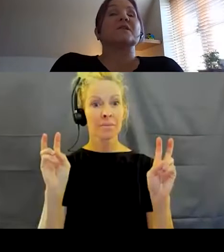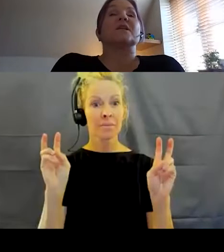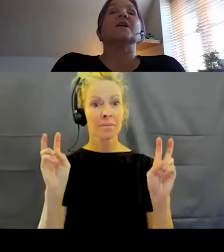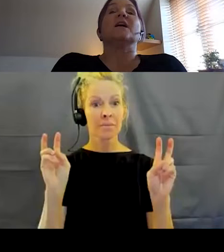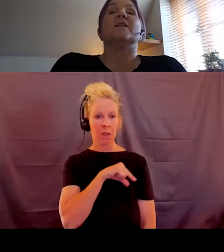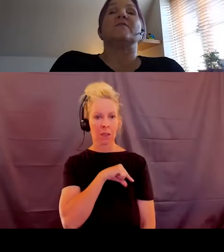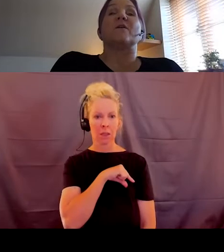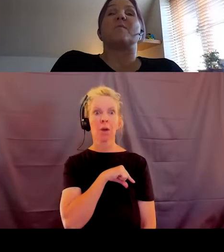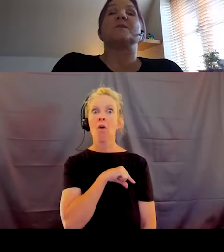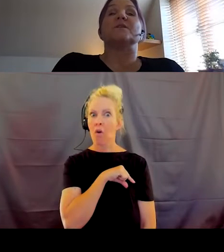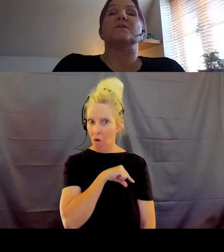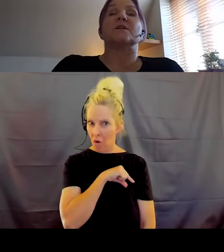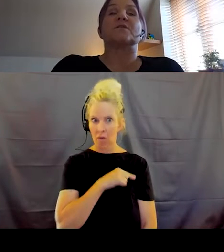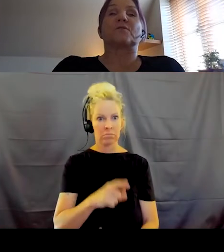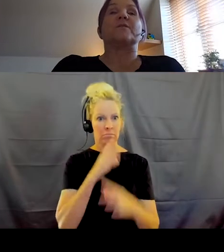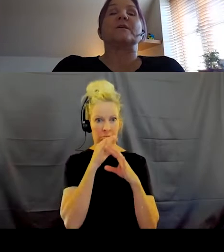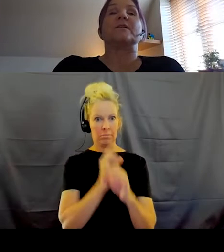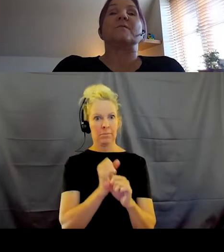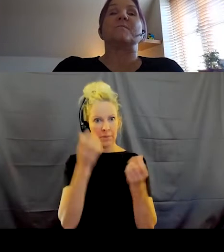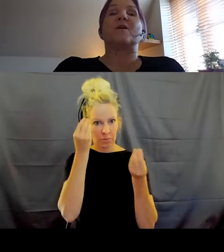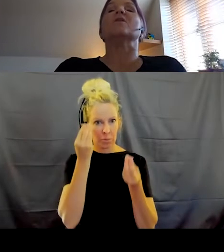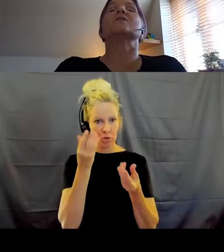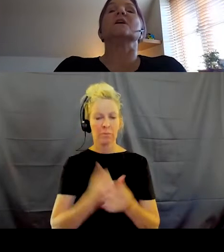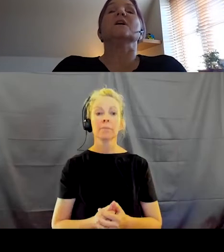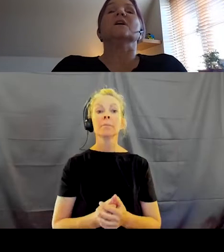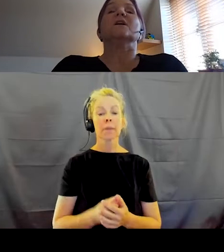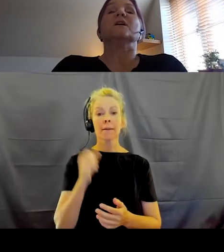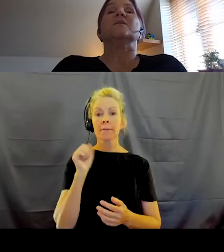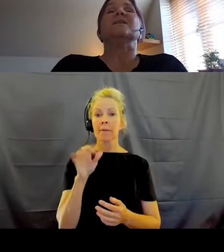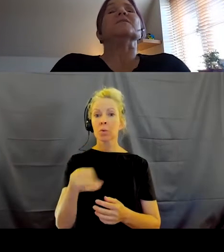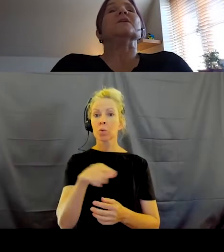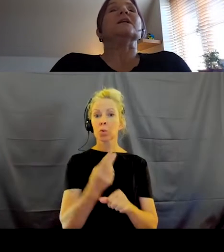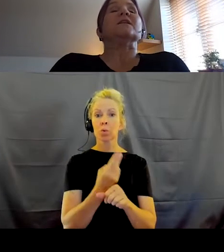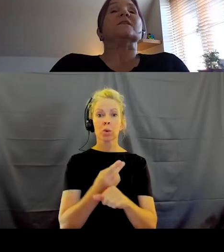interesting if you happen to use a screen reader because -- well, really, and there's